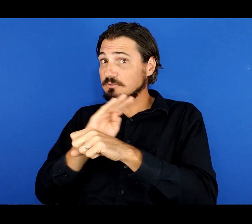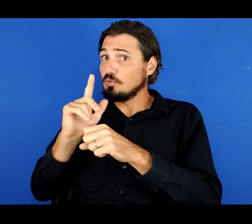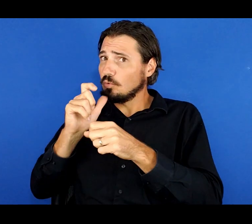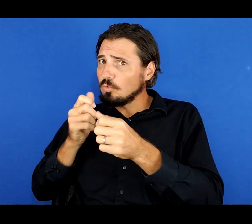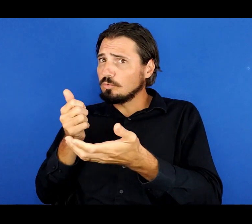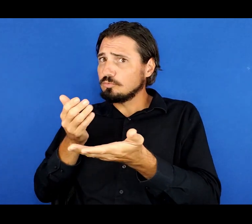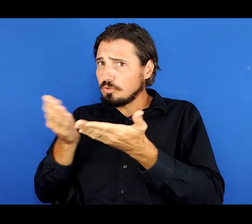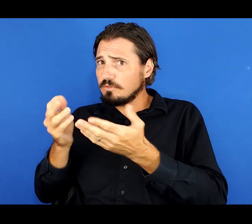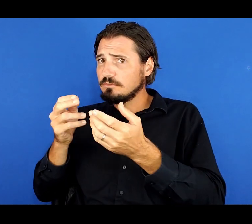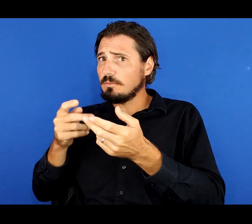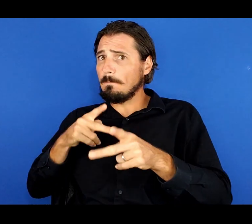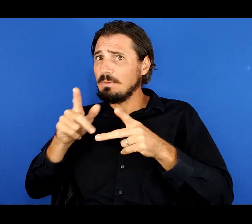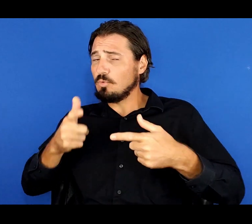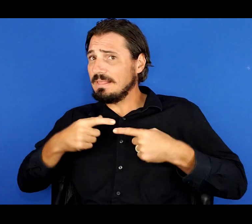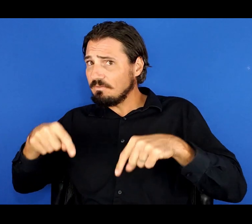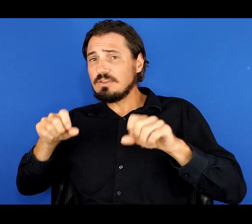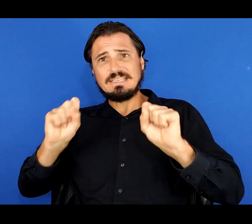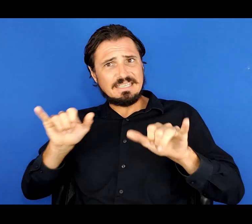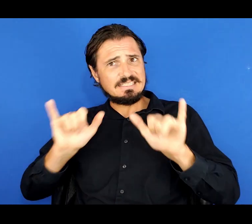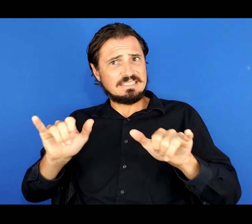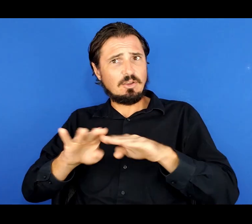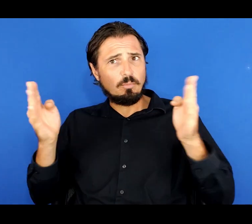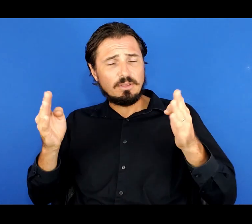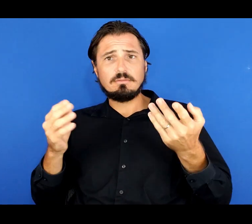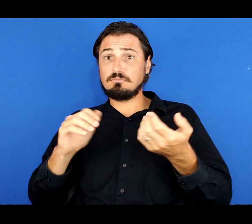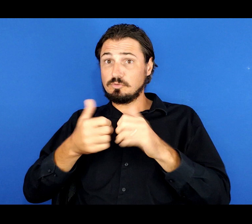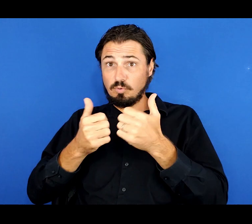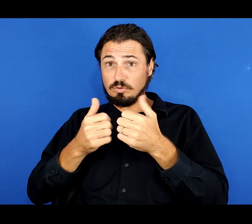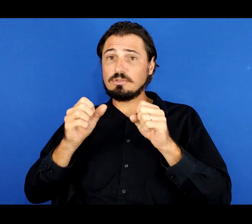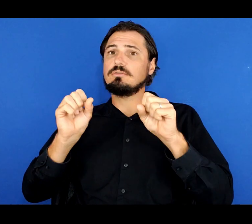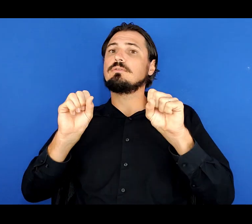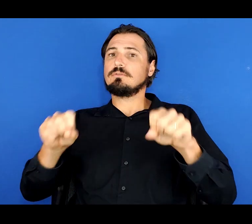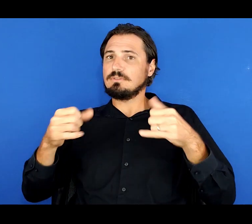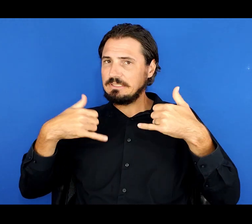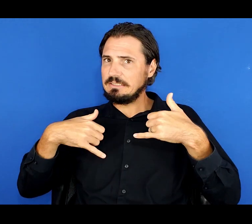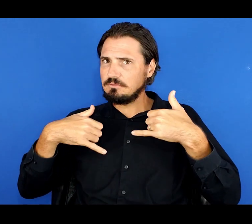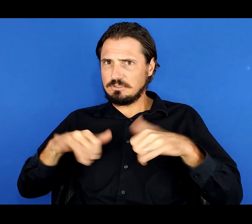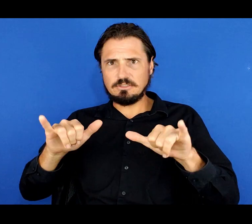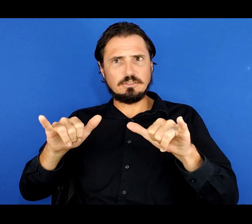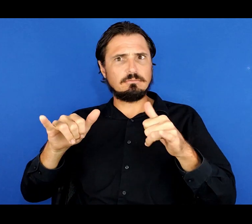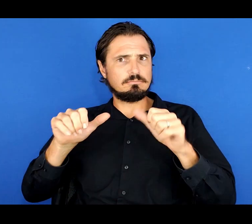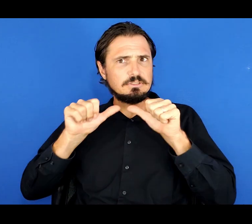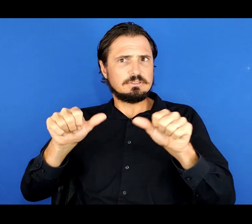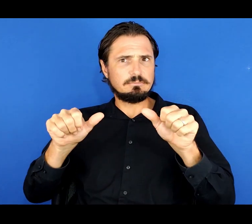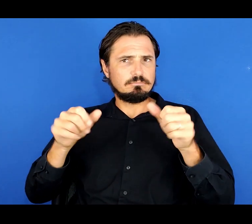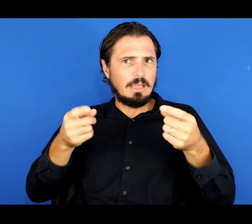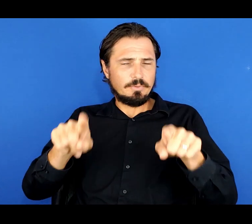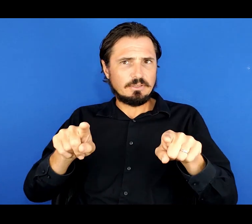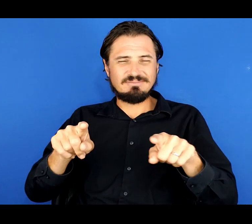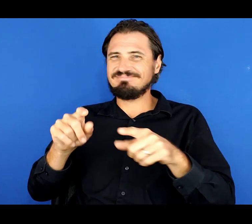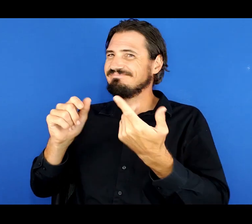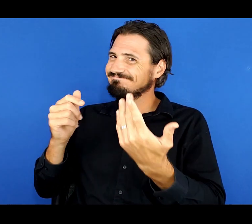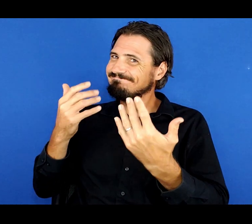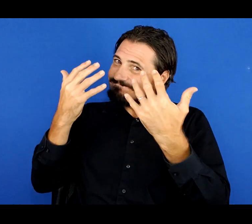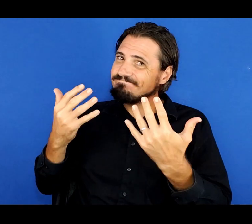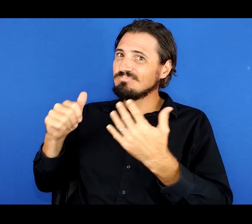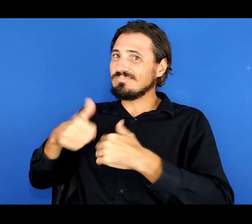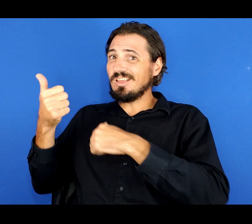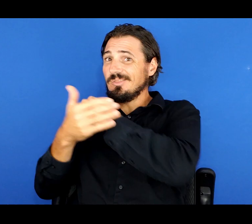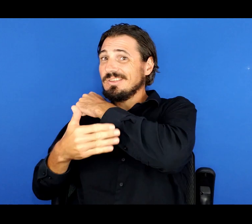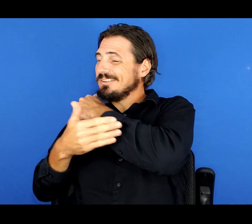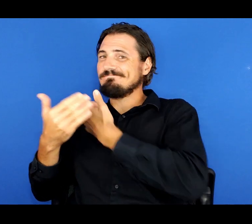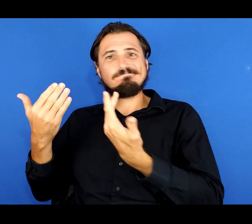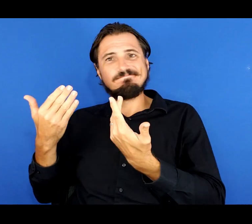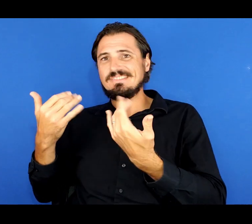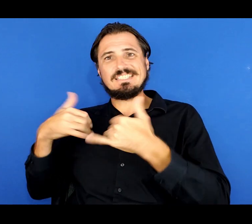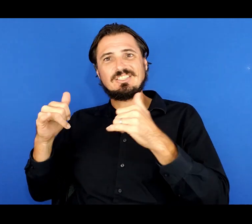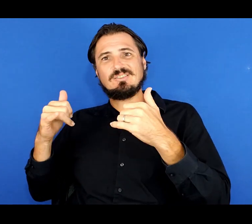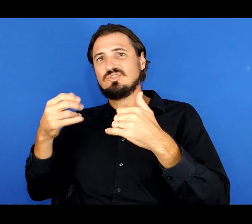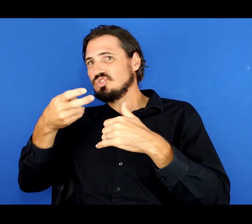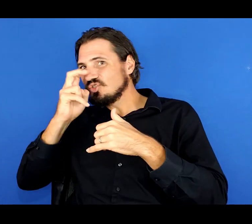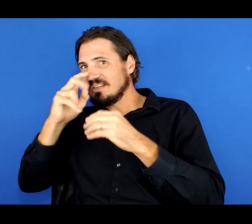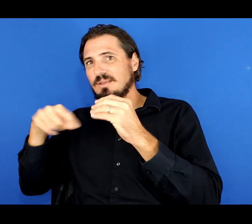to remain open. It also allows sports to remain active and ongoing. This is sadly different than other counties that continue to enforce stricter restrictions on businesses and activities. We thank